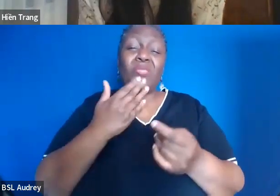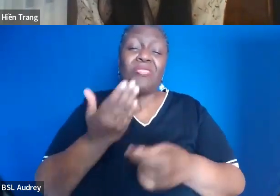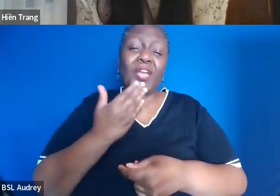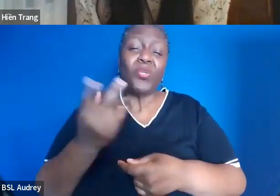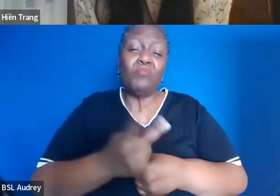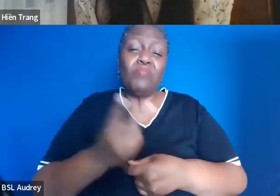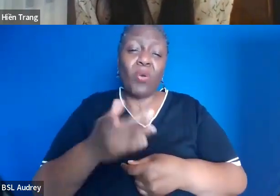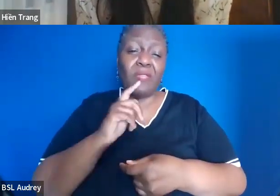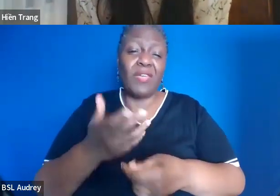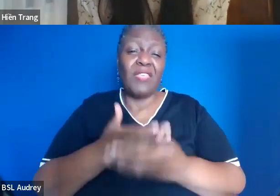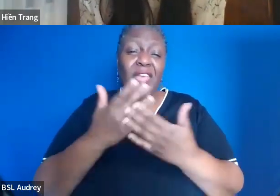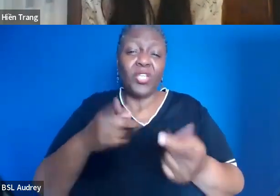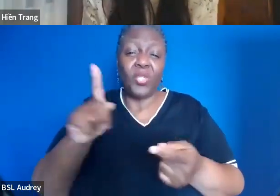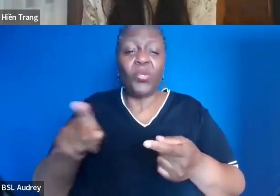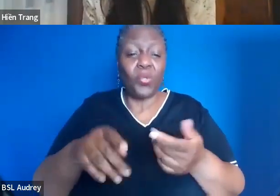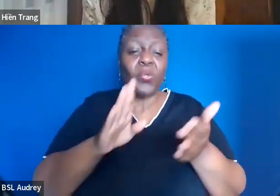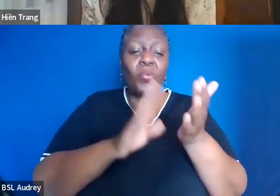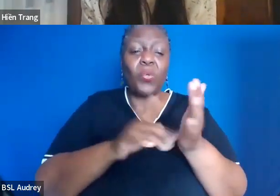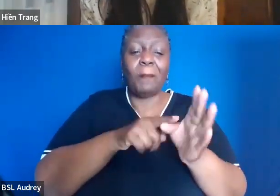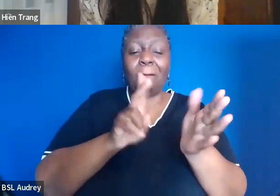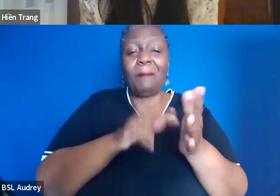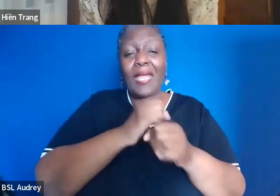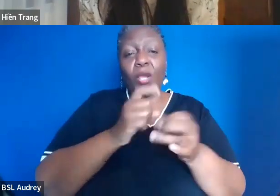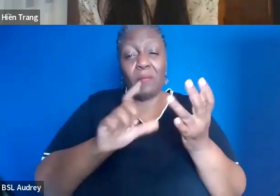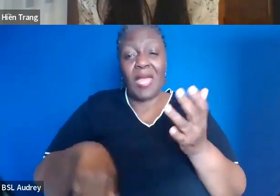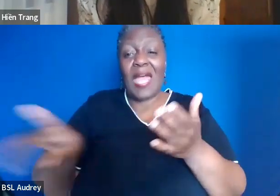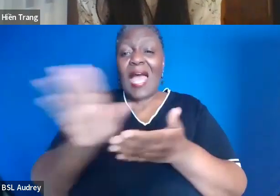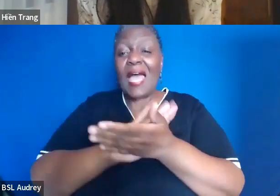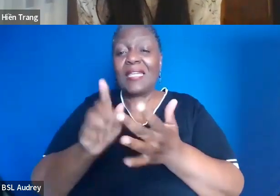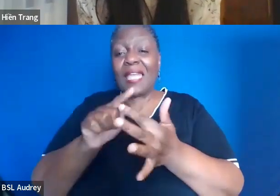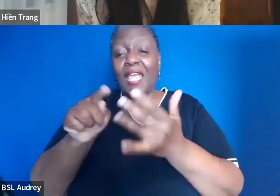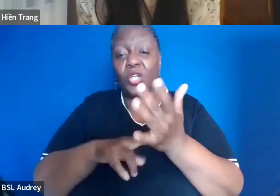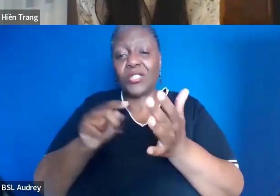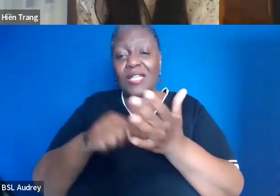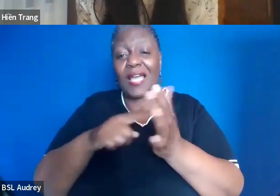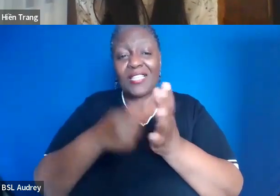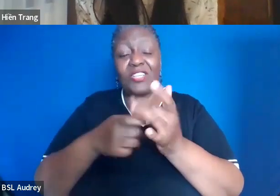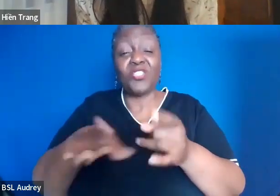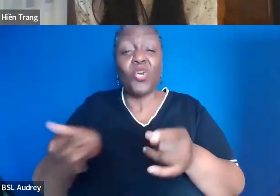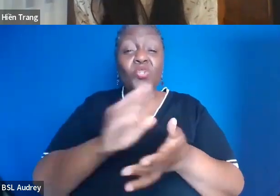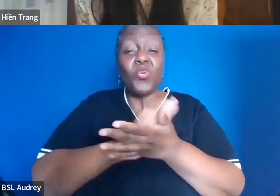thank you so much being up uh and he and Chang and to the spirit of I hope I'm pronouncing